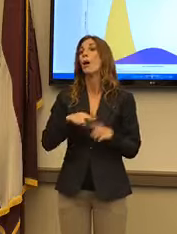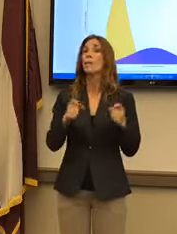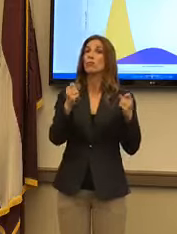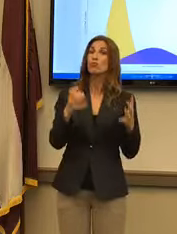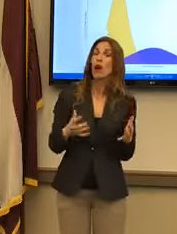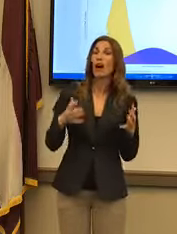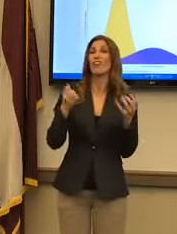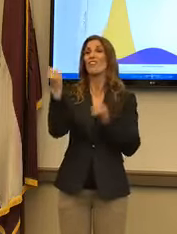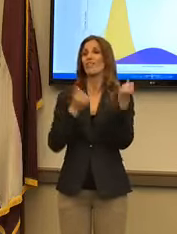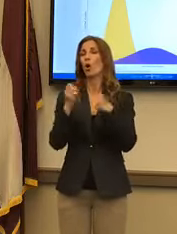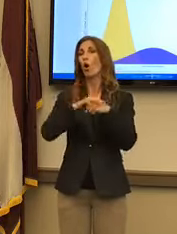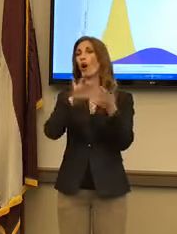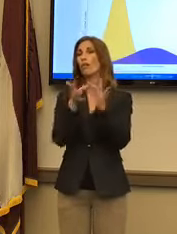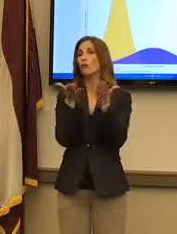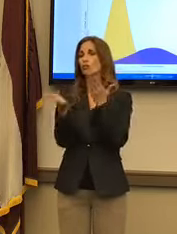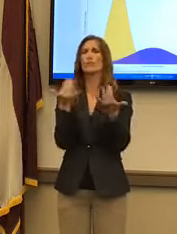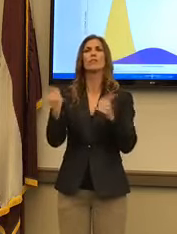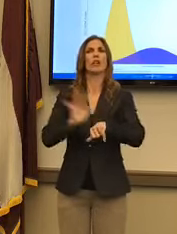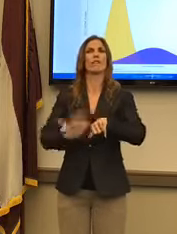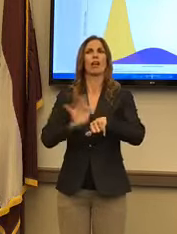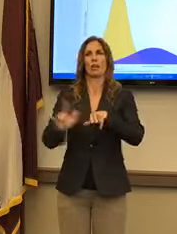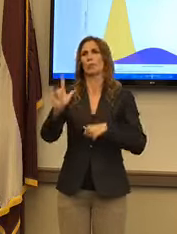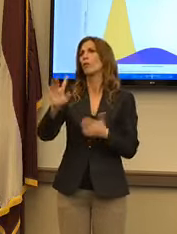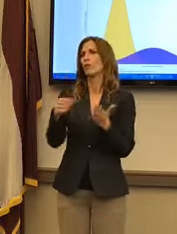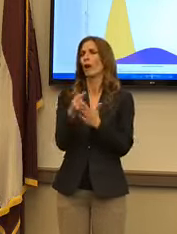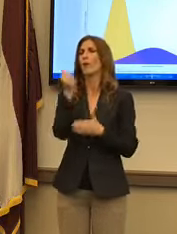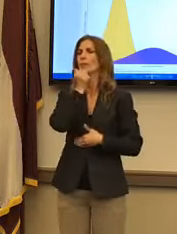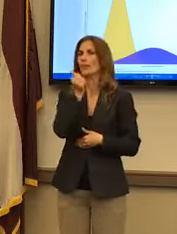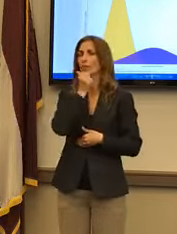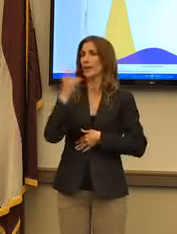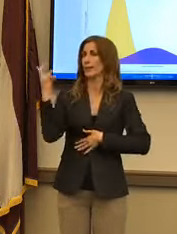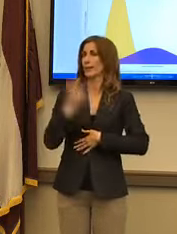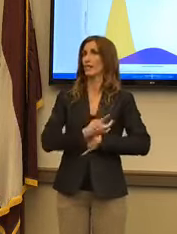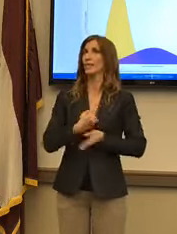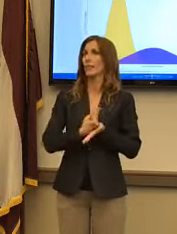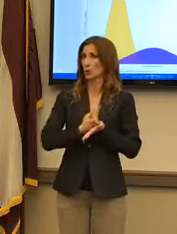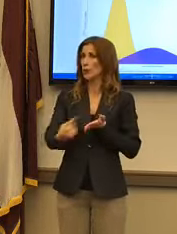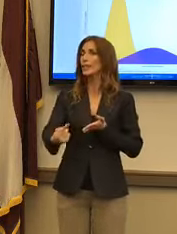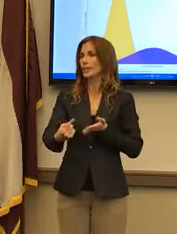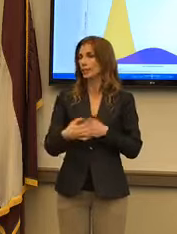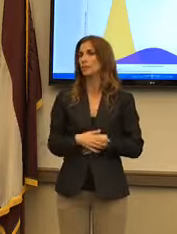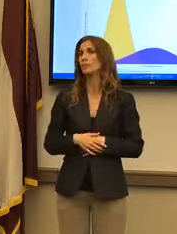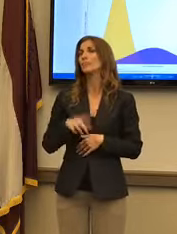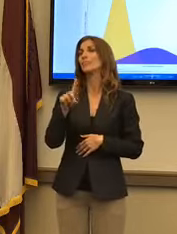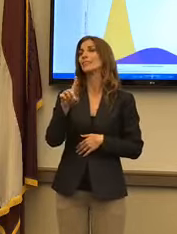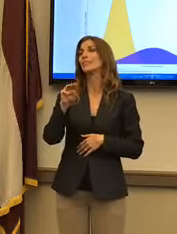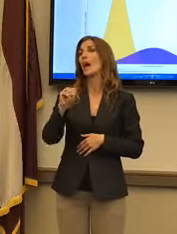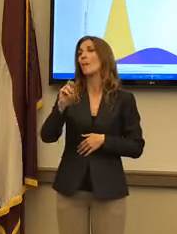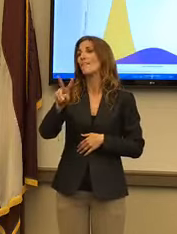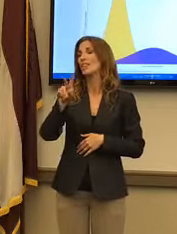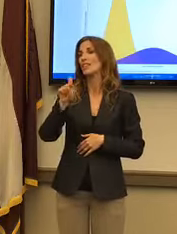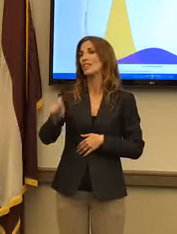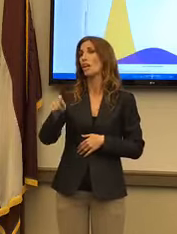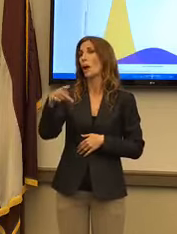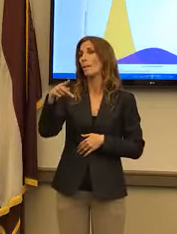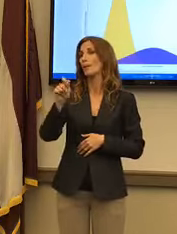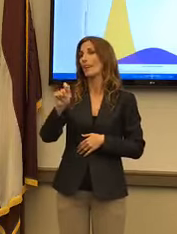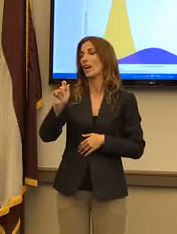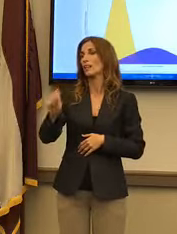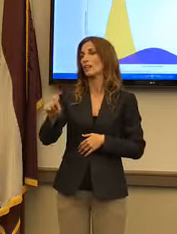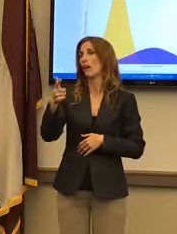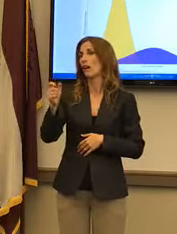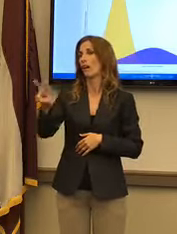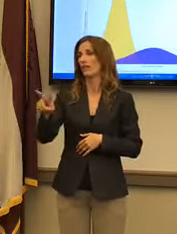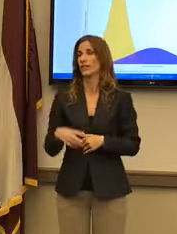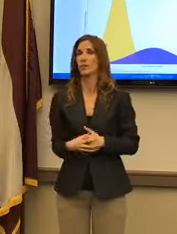services are available 24 hours a day 7 days a week at dmv.pa.gov through this